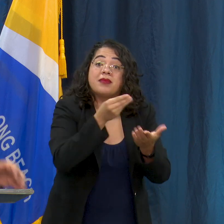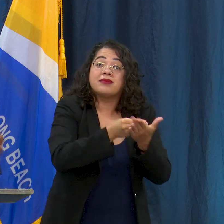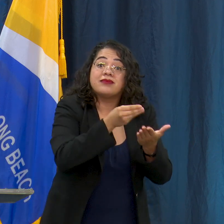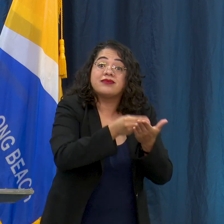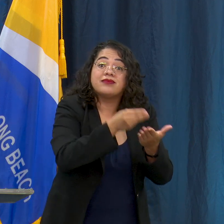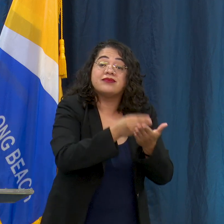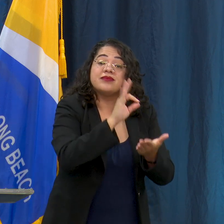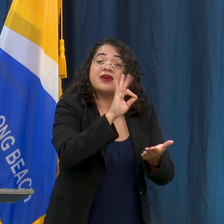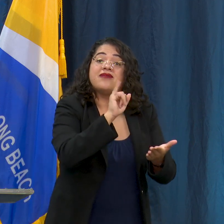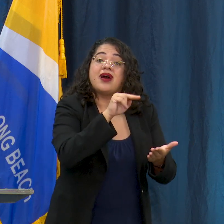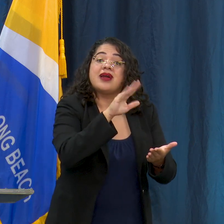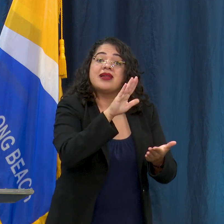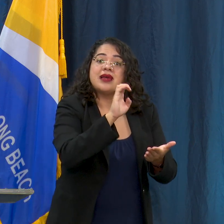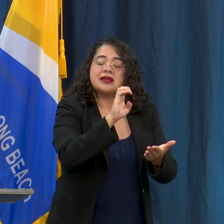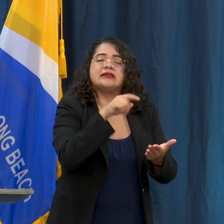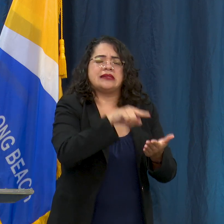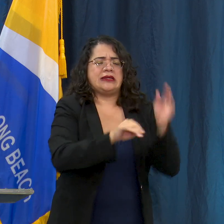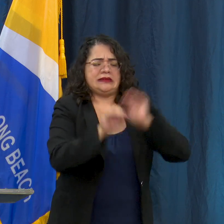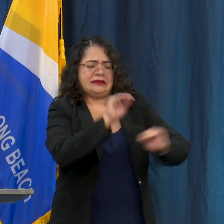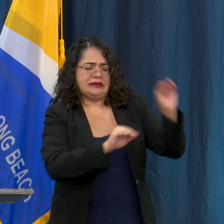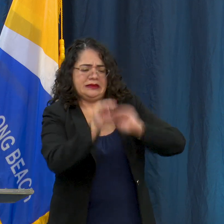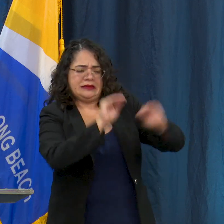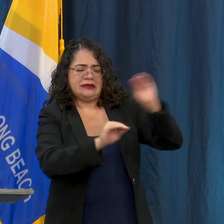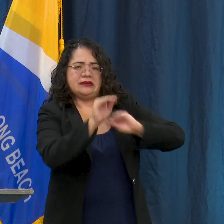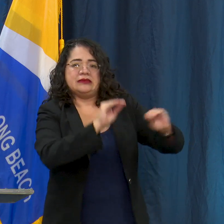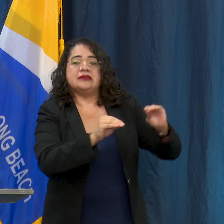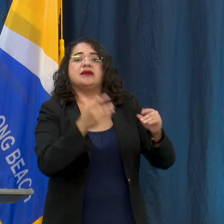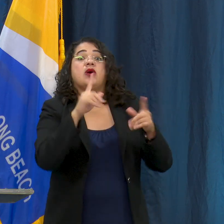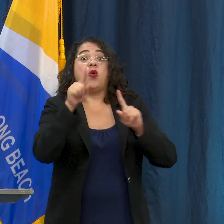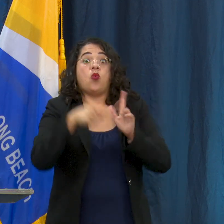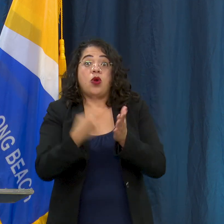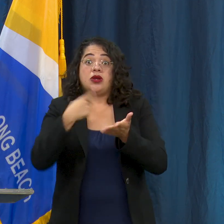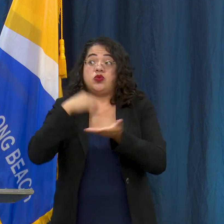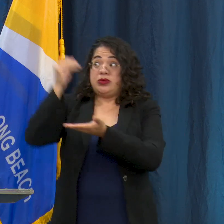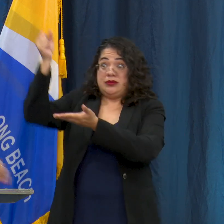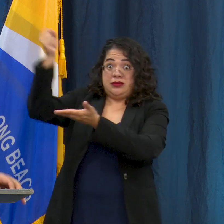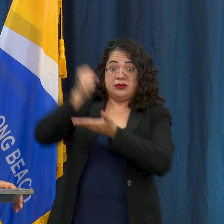to include this significant amount of Cares funding for the City of Long